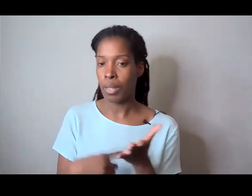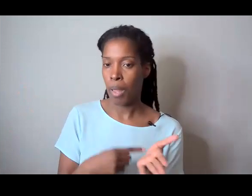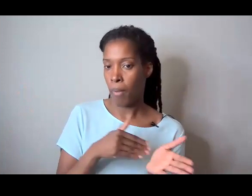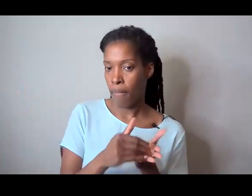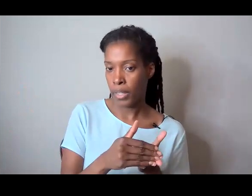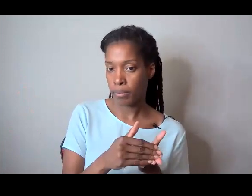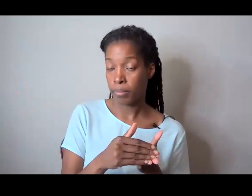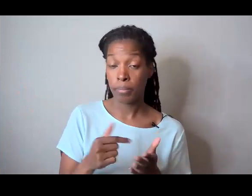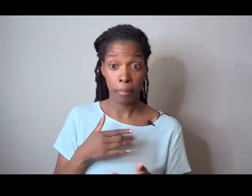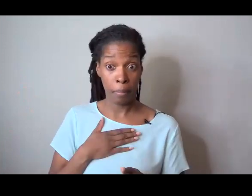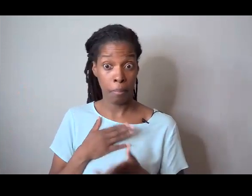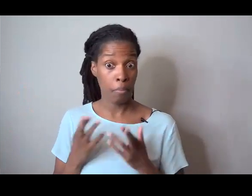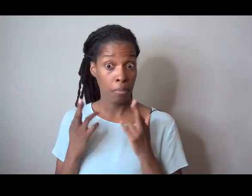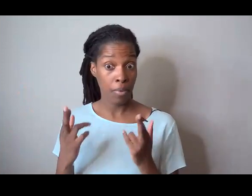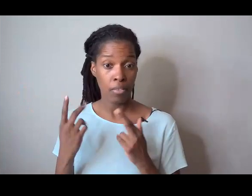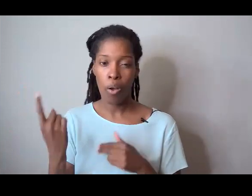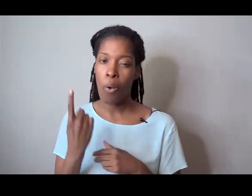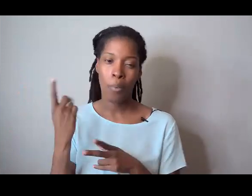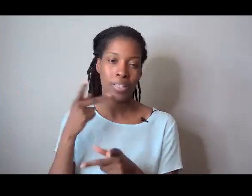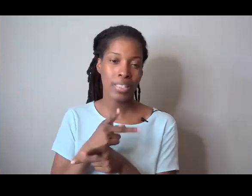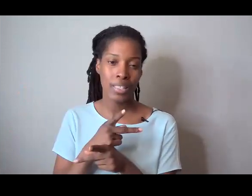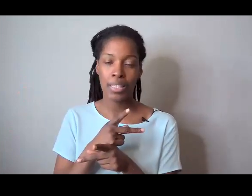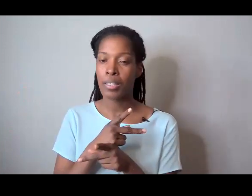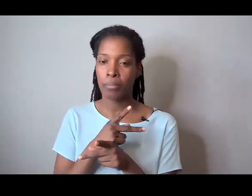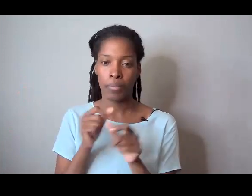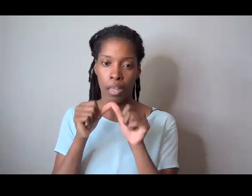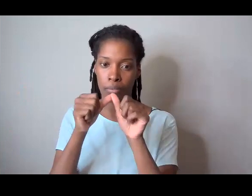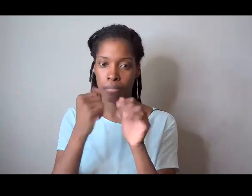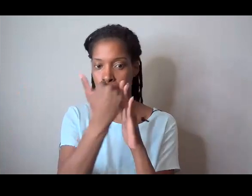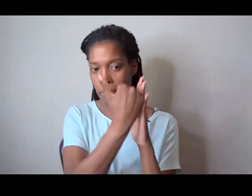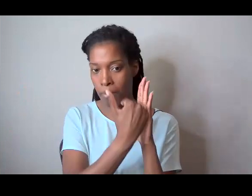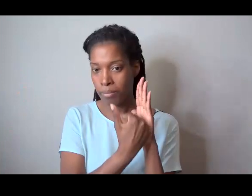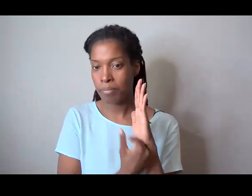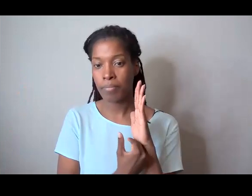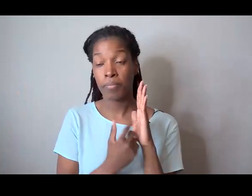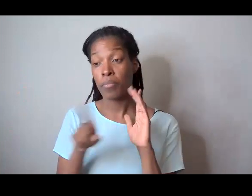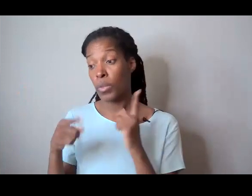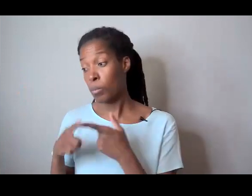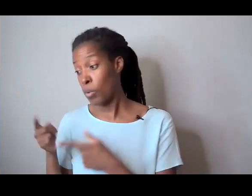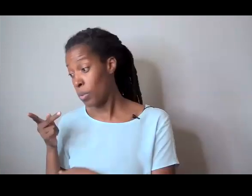always keep just a running list of your assets. When you have gotten rid of them or new ones,